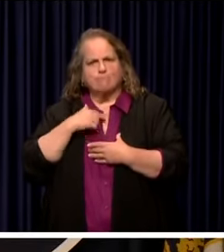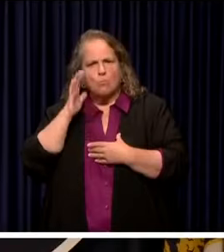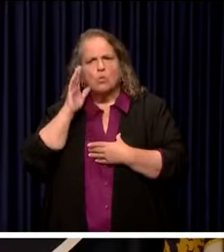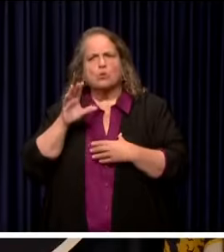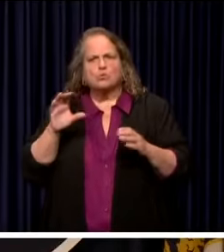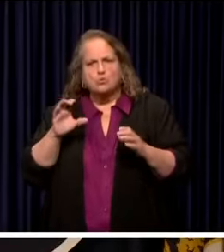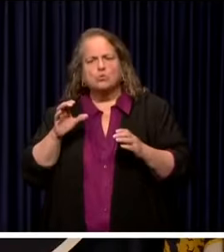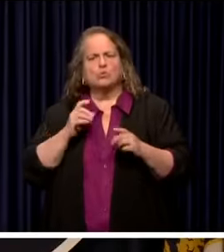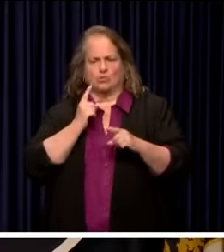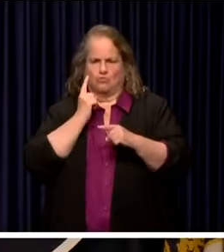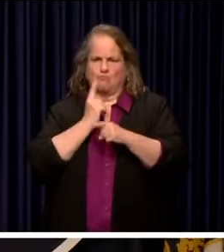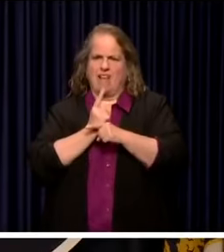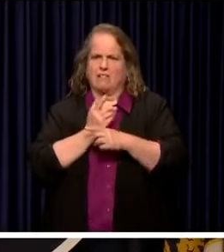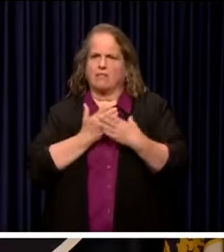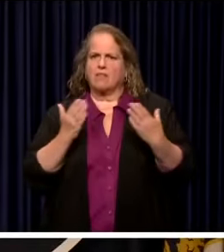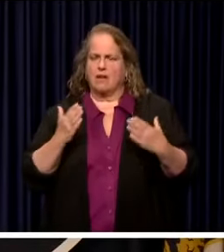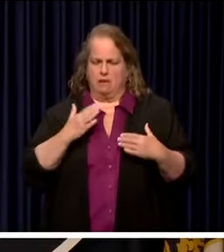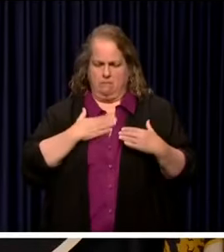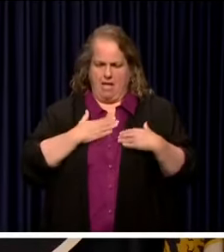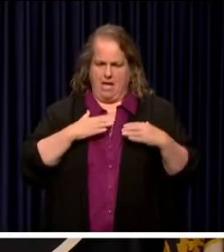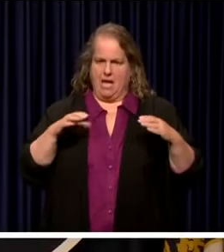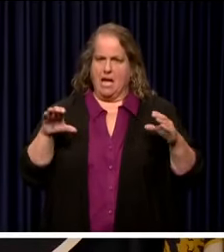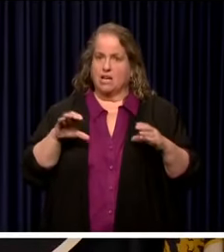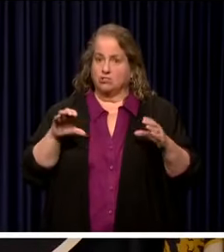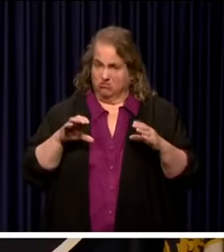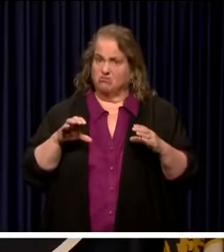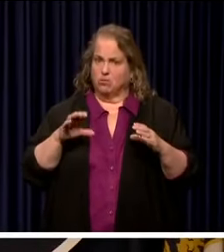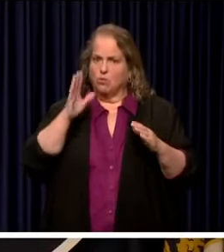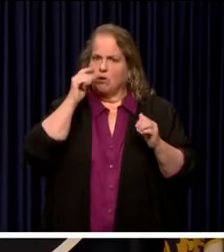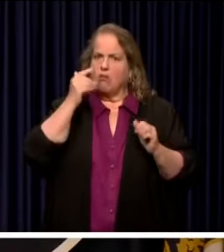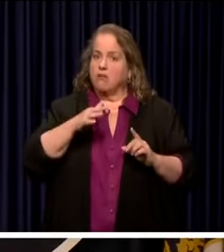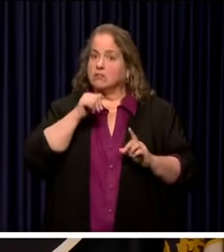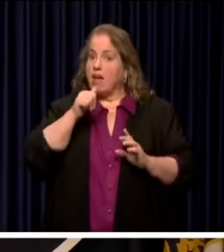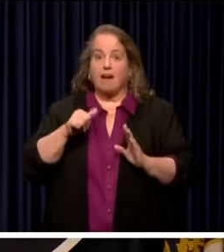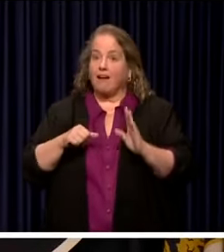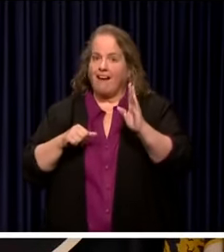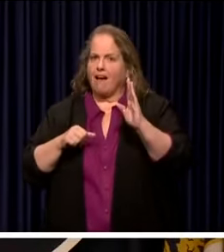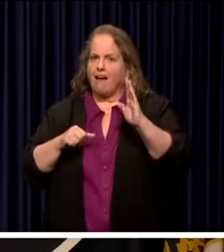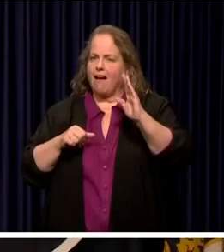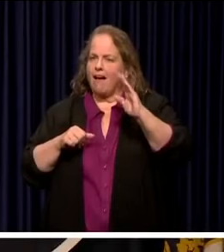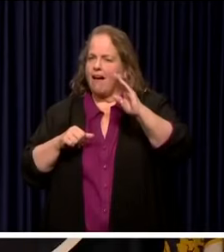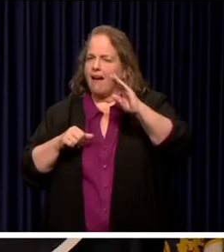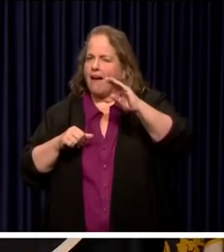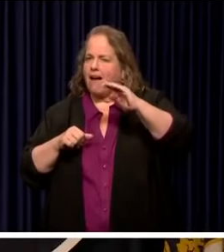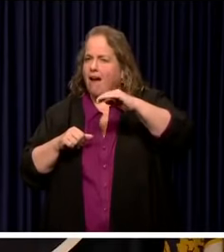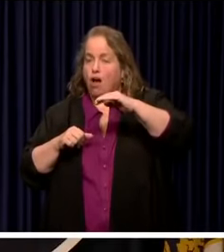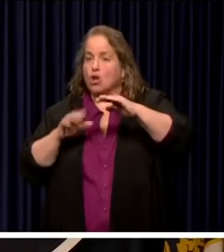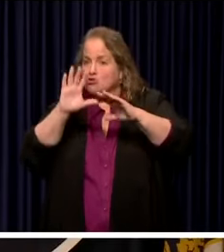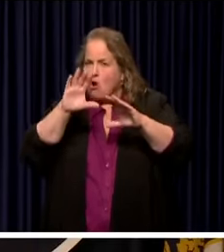HEALTHY AT HOME IS, AND THEY WANT HIM TO HIT 101, 102 AND